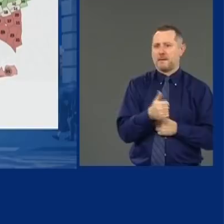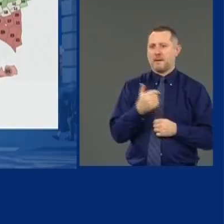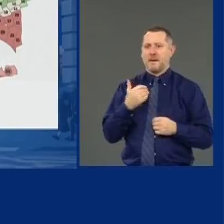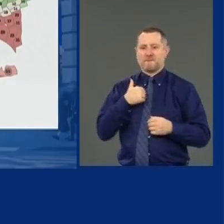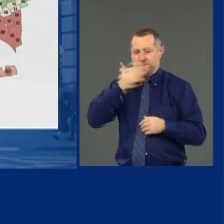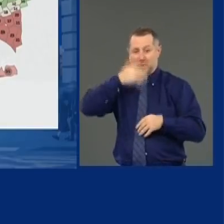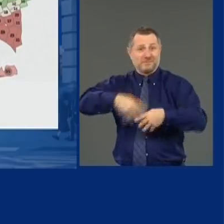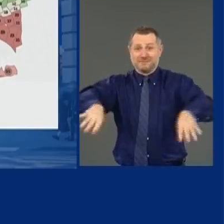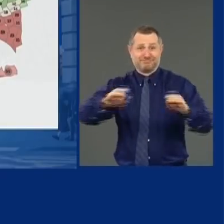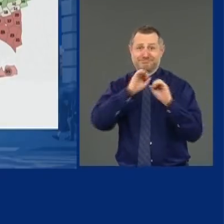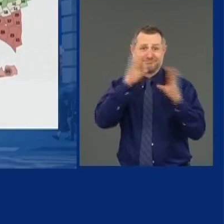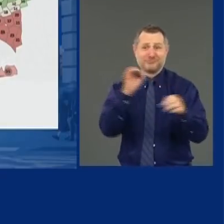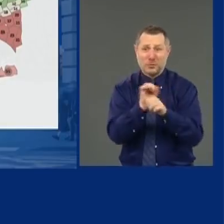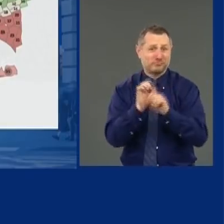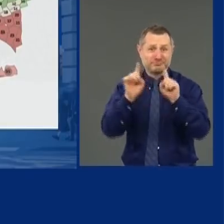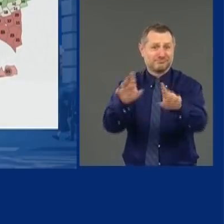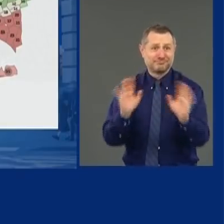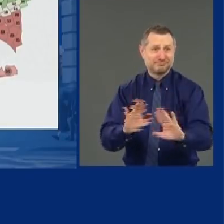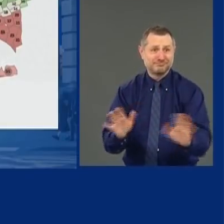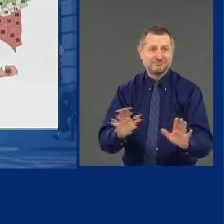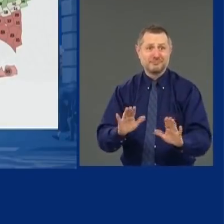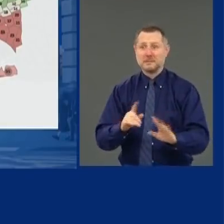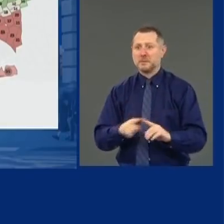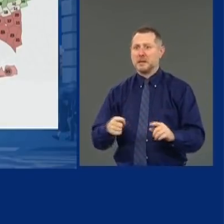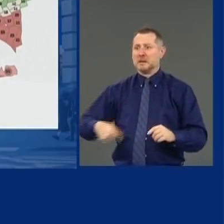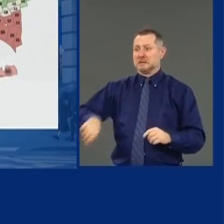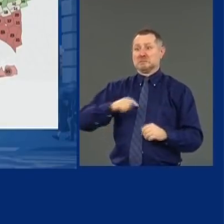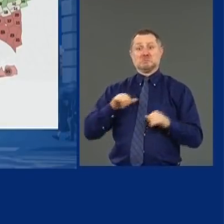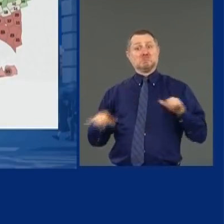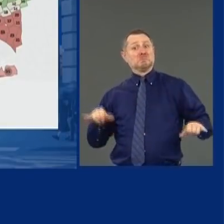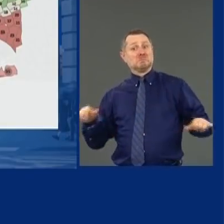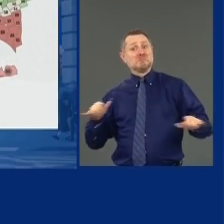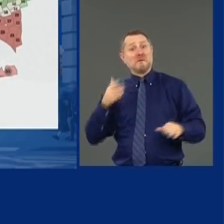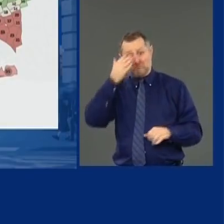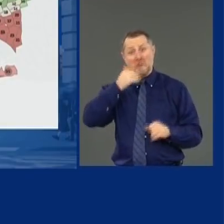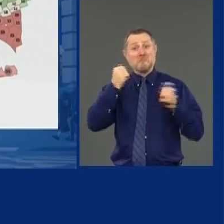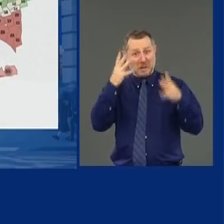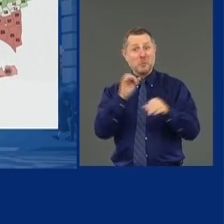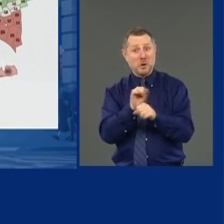WORKING. THEY ARE NOT ESSENTIAL WORKERS. THEY ARE COMMUNITIES WHERE